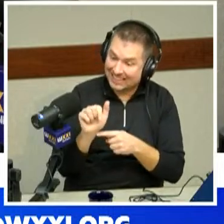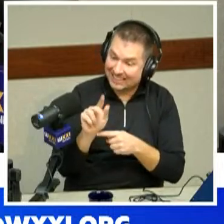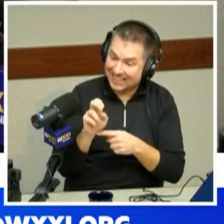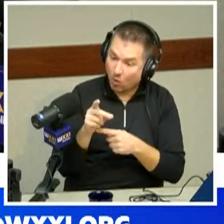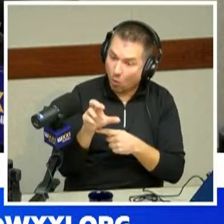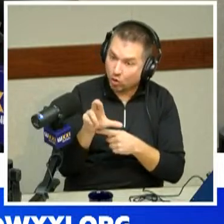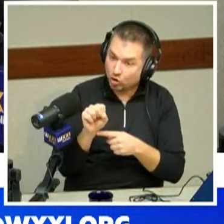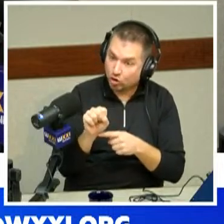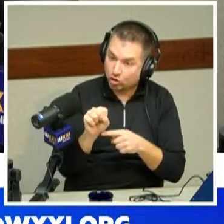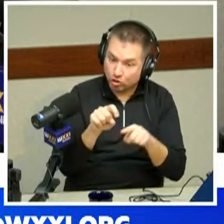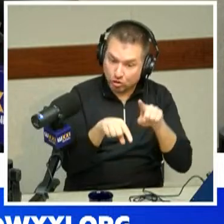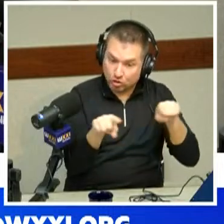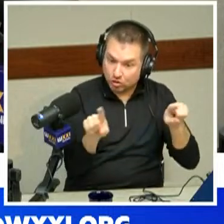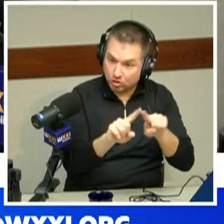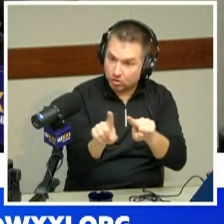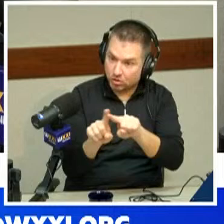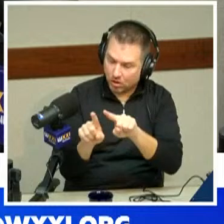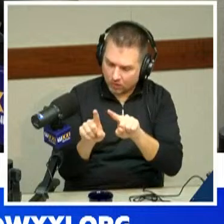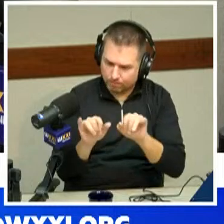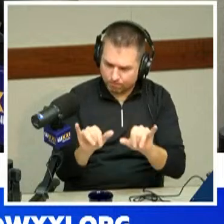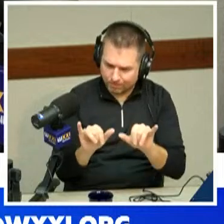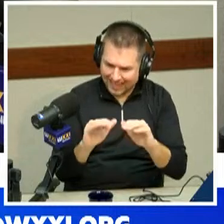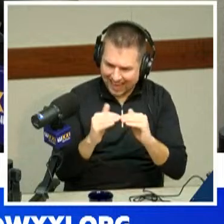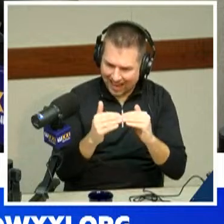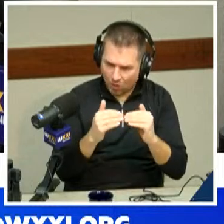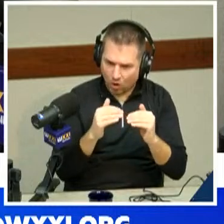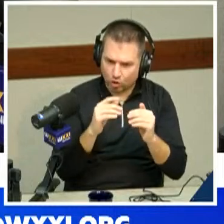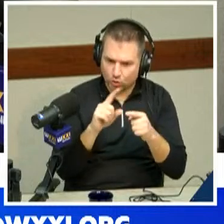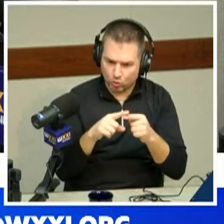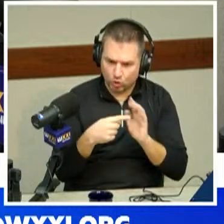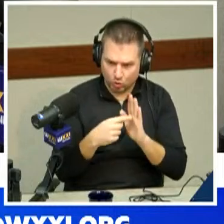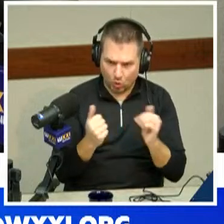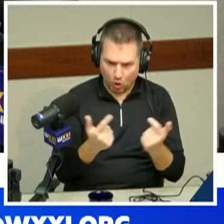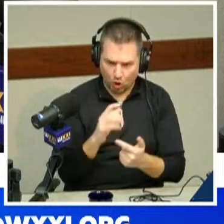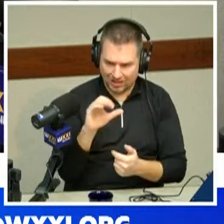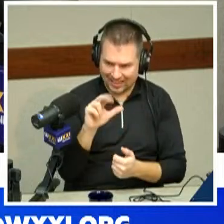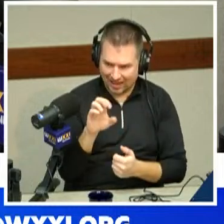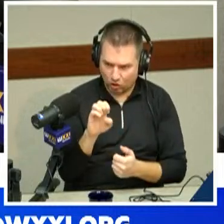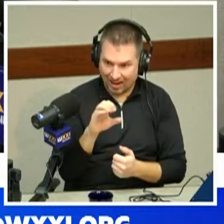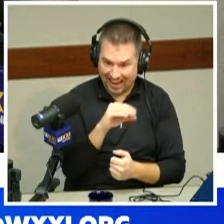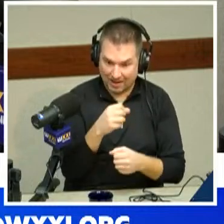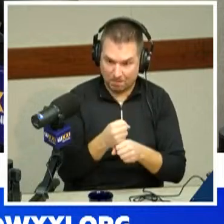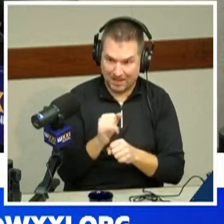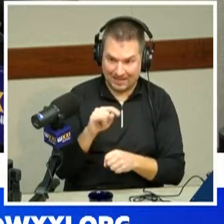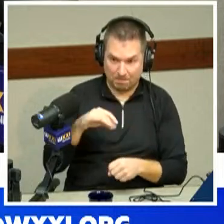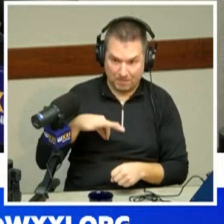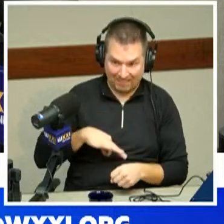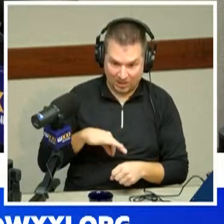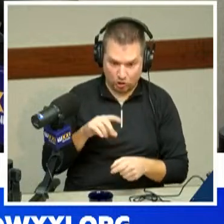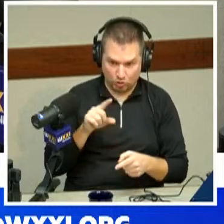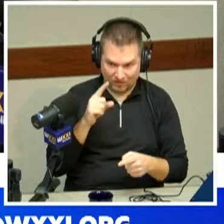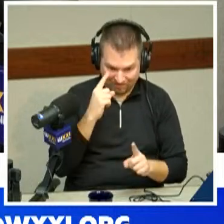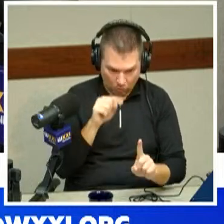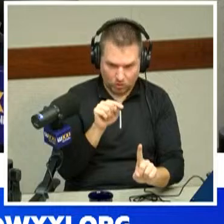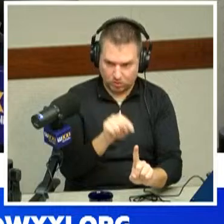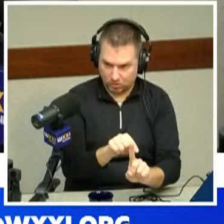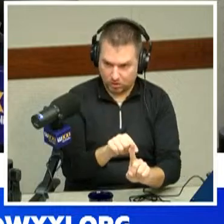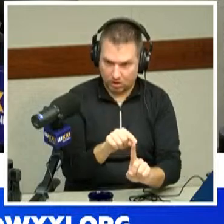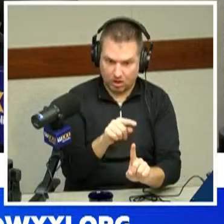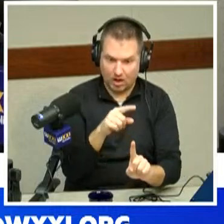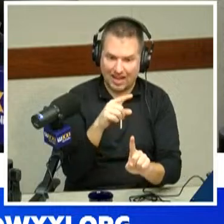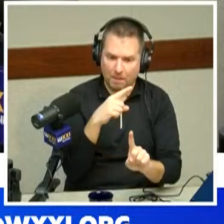would all benefit or all care for the for the particular you know um positive development of